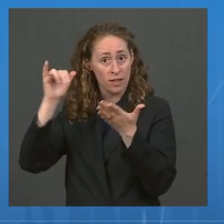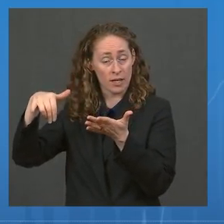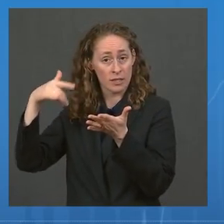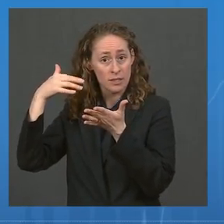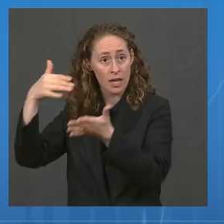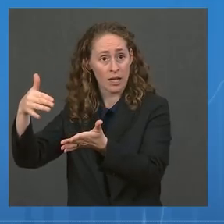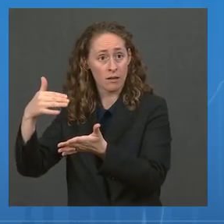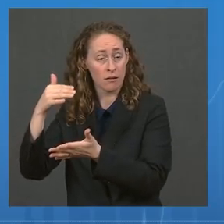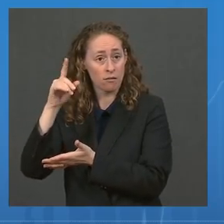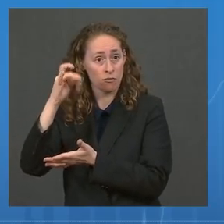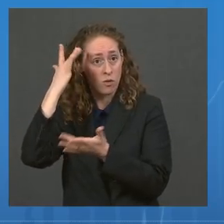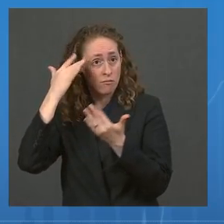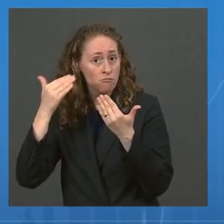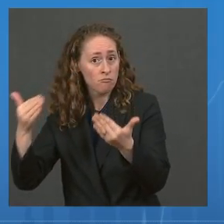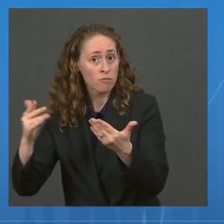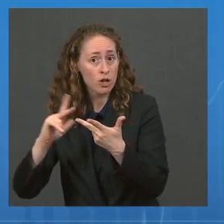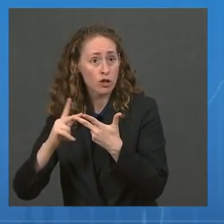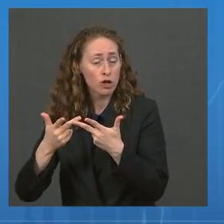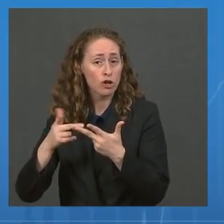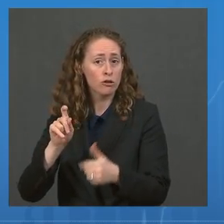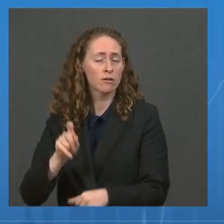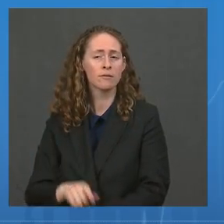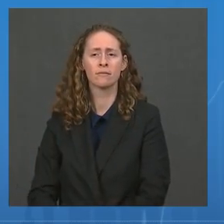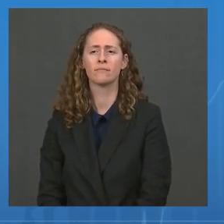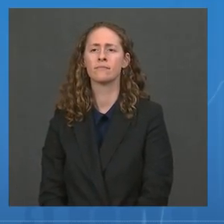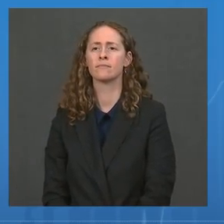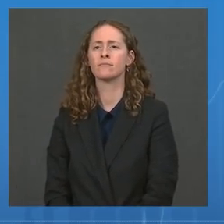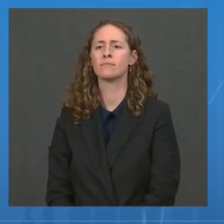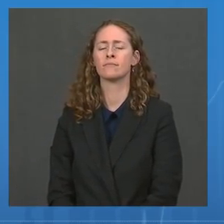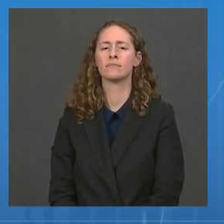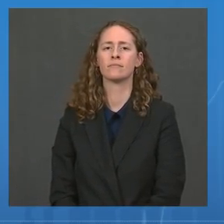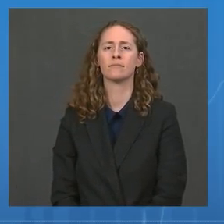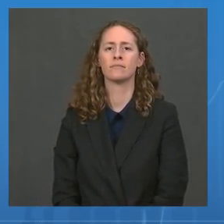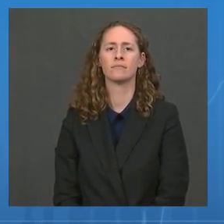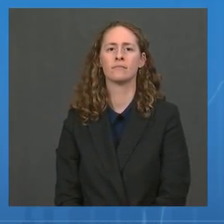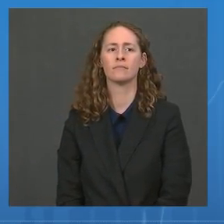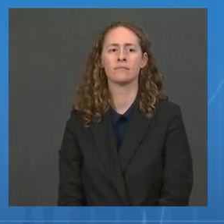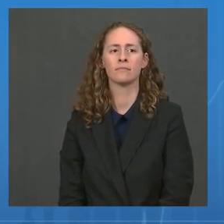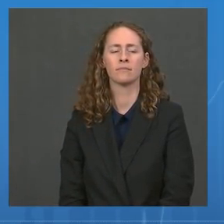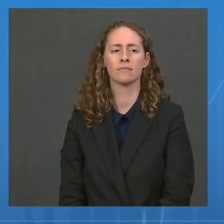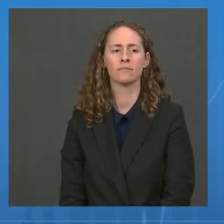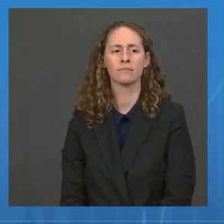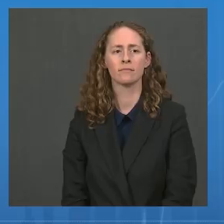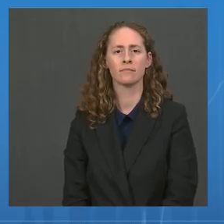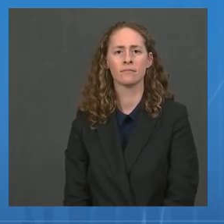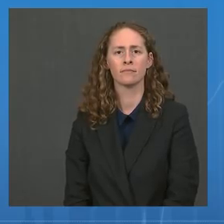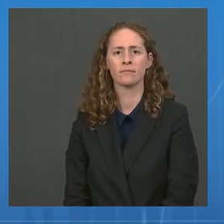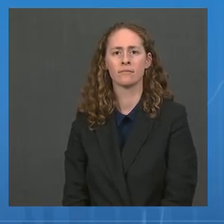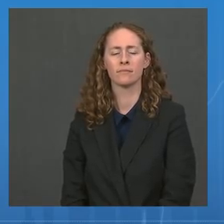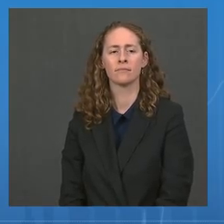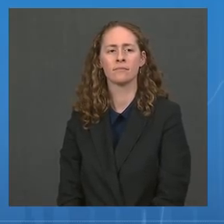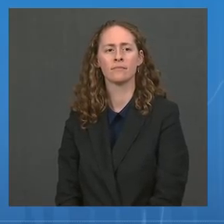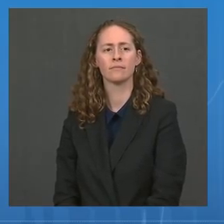their criteria? Thank you. Mr. Zients: The -- on your first question, as I said earlier, we are ready and we are prepared,